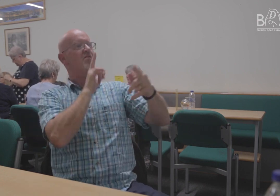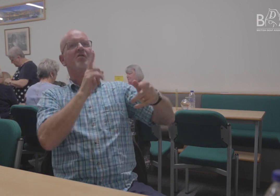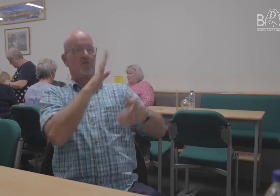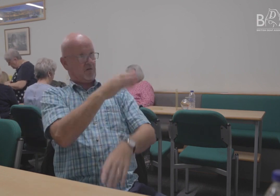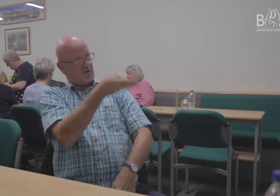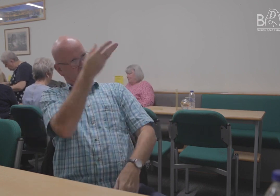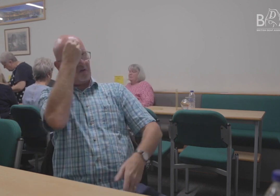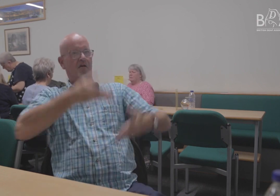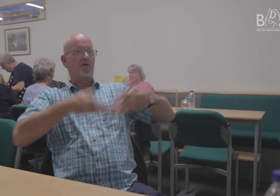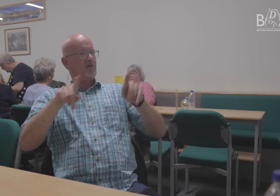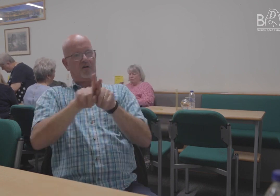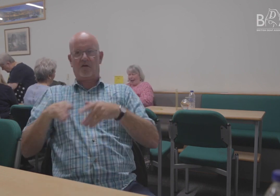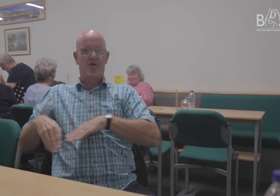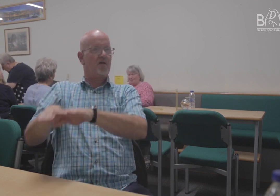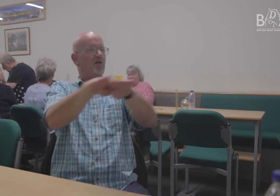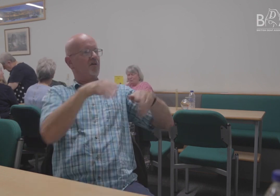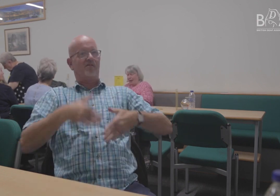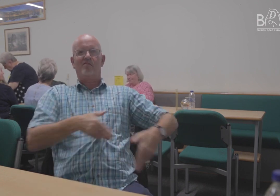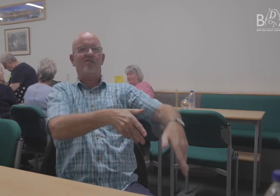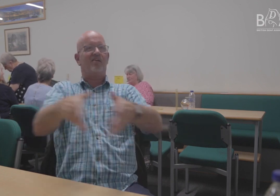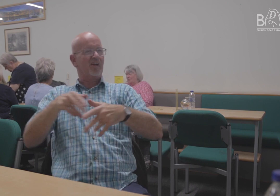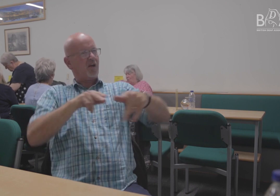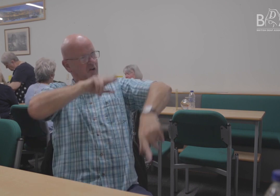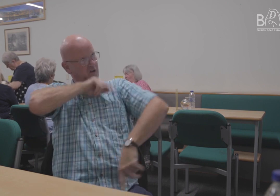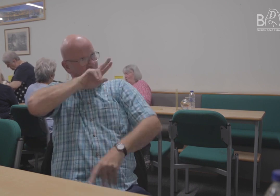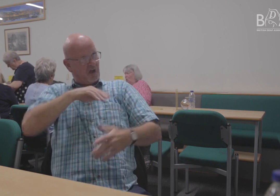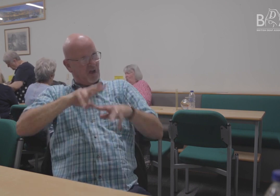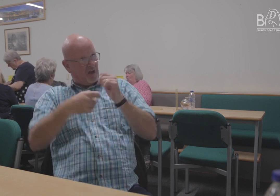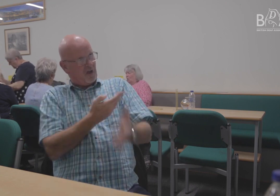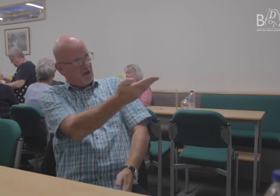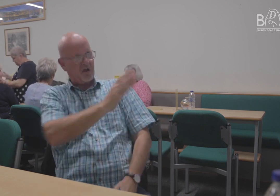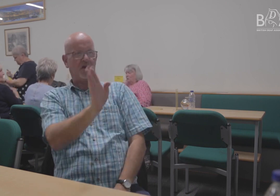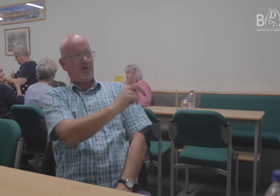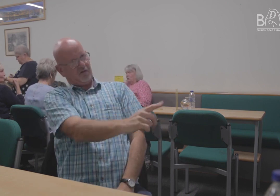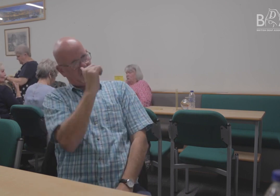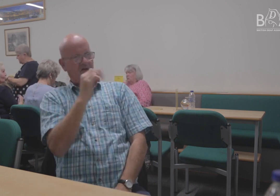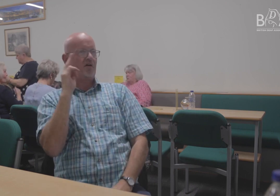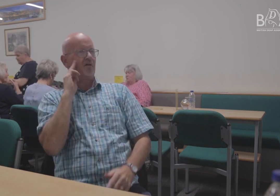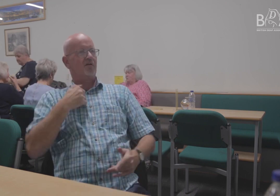to society, but why shouldn’t hearing people learn sign language? That way we’d all be able to communicate